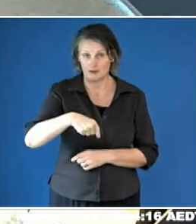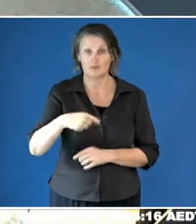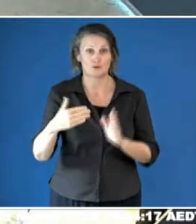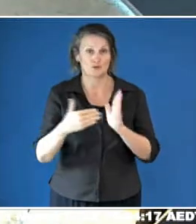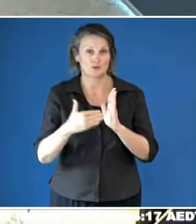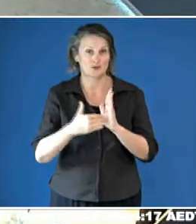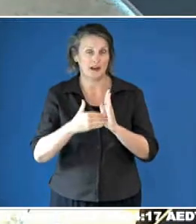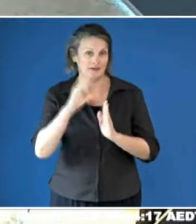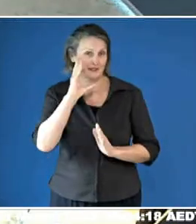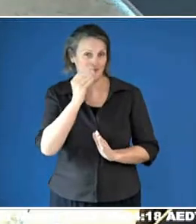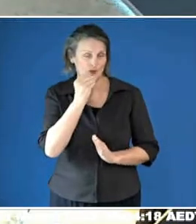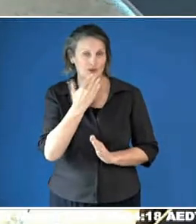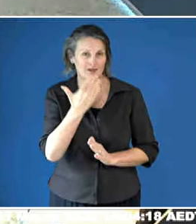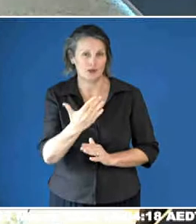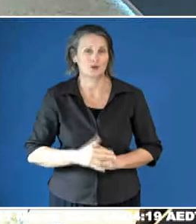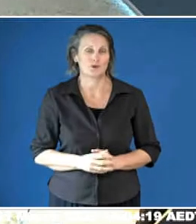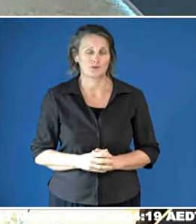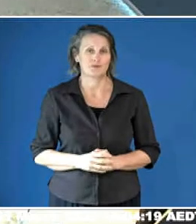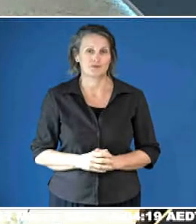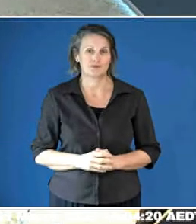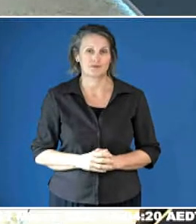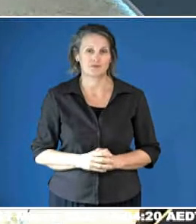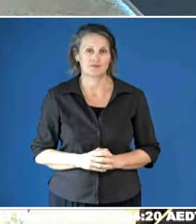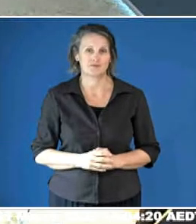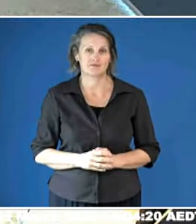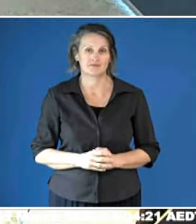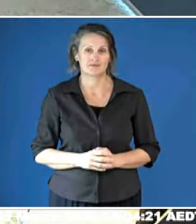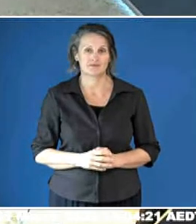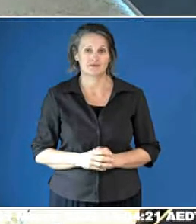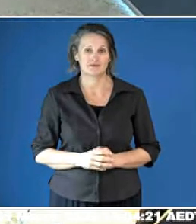coming to the Royal Commission in Hobart, even though, in Sydney, we can't actually see